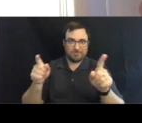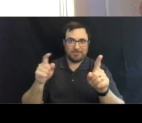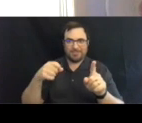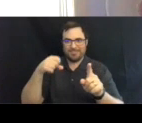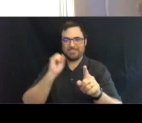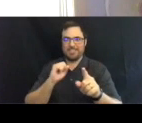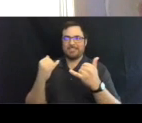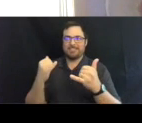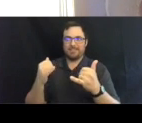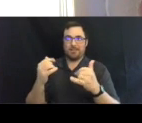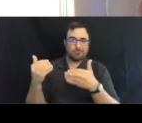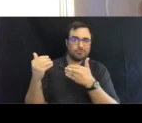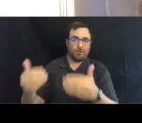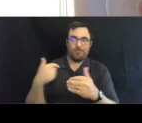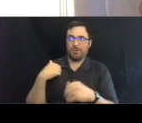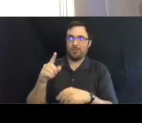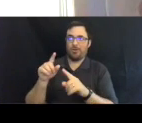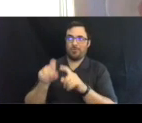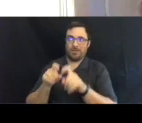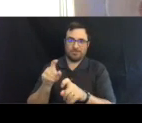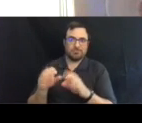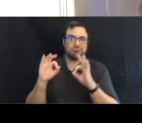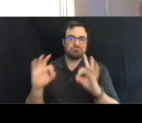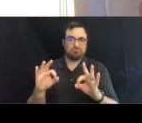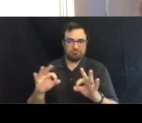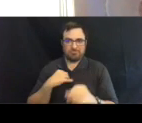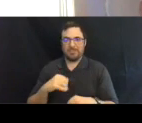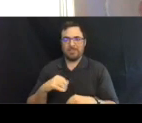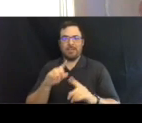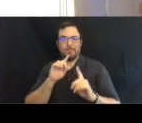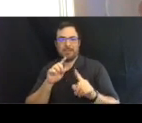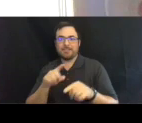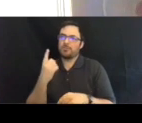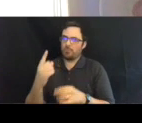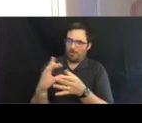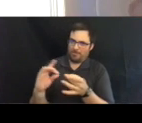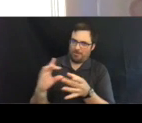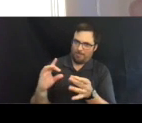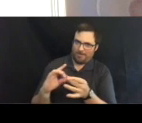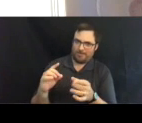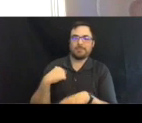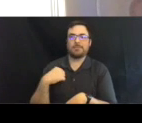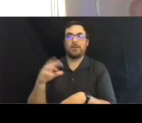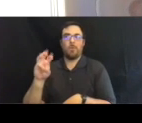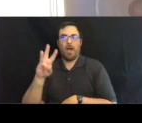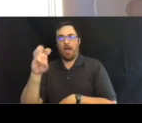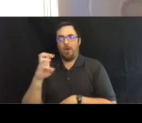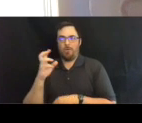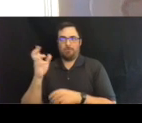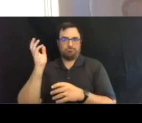So, so far your question questions have been answered. Okay um there is a comment: so just keep it going, wow phenomenal Patti, thank you so much.